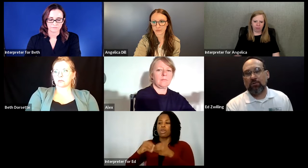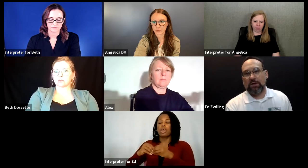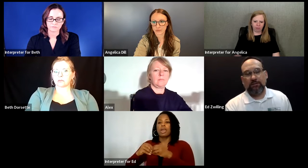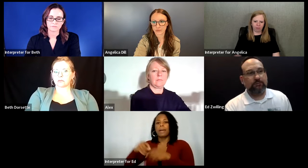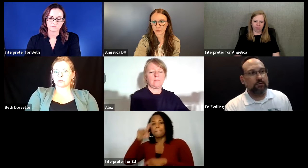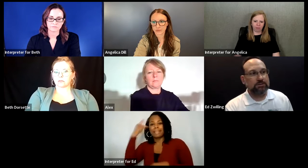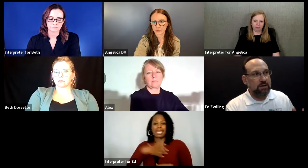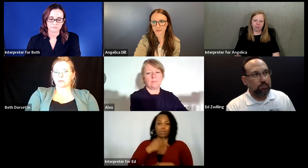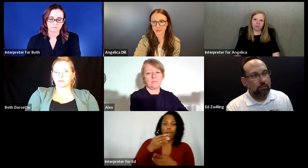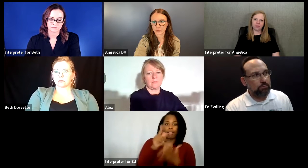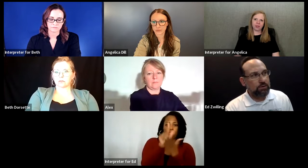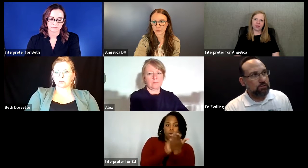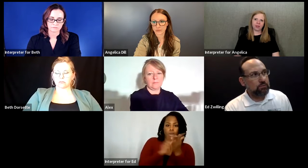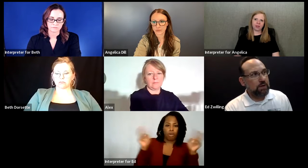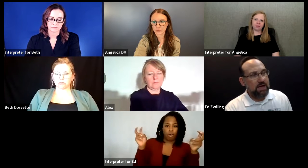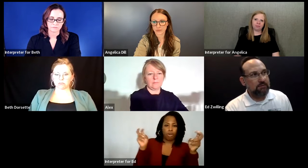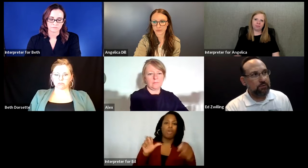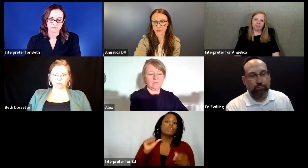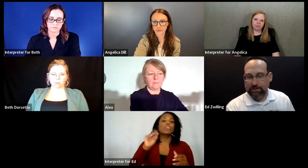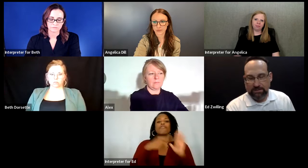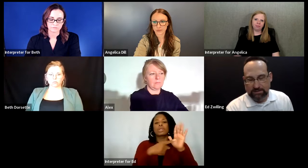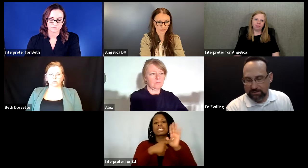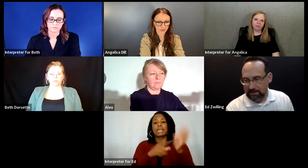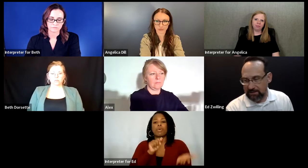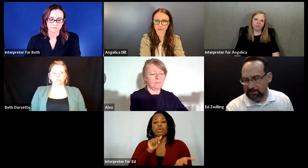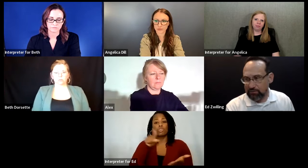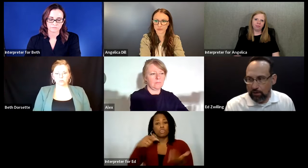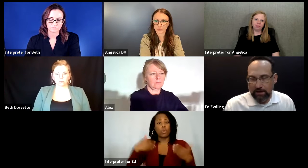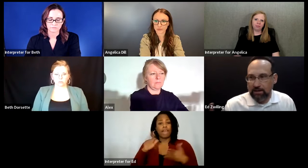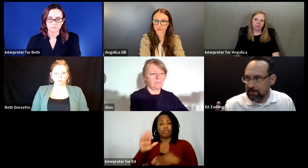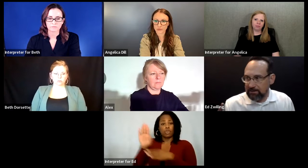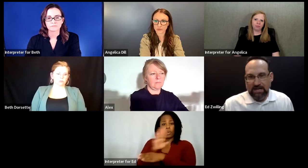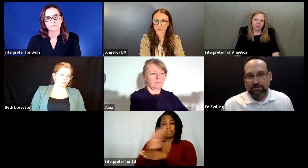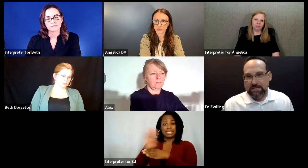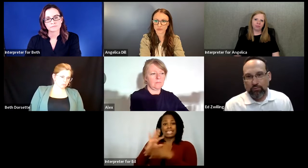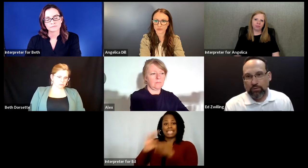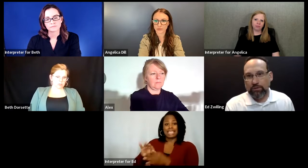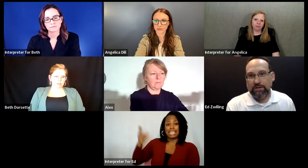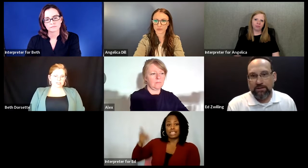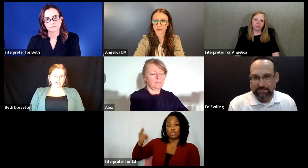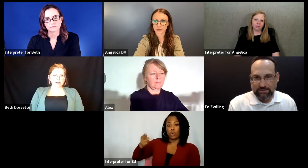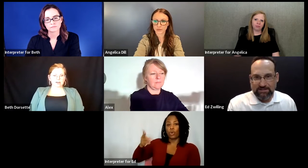So if, for example, you have your business in a historic downtown building that has a